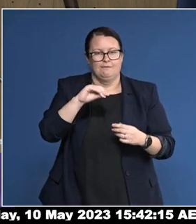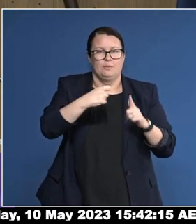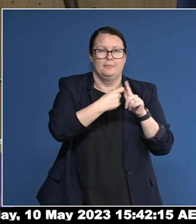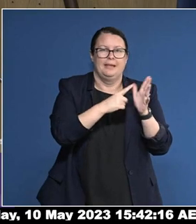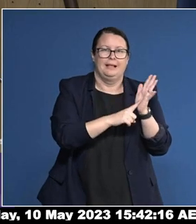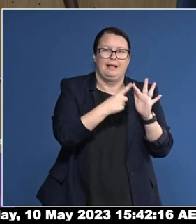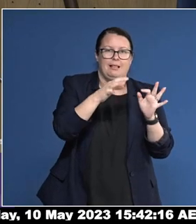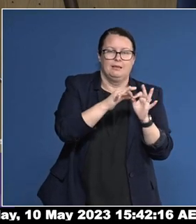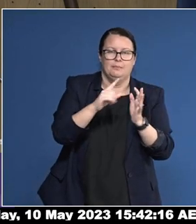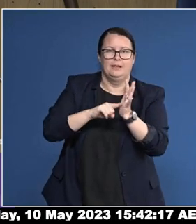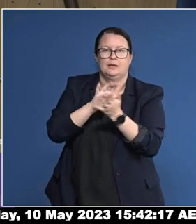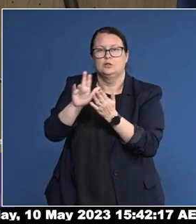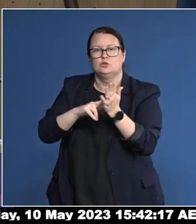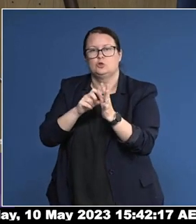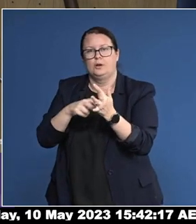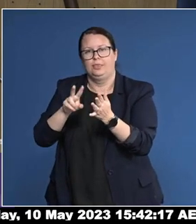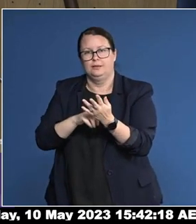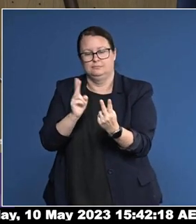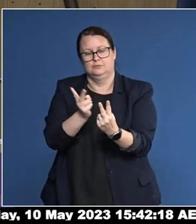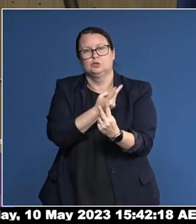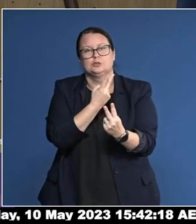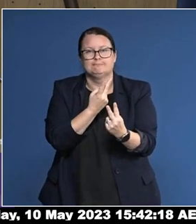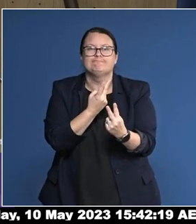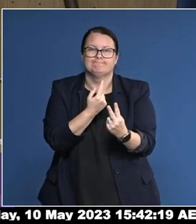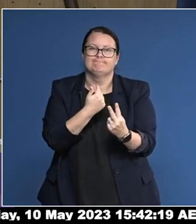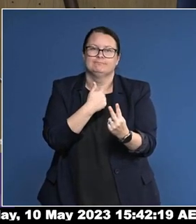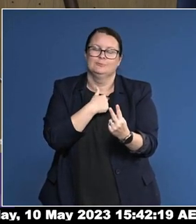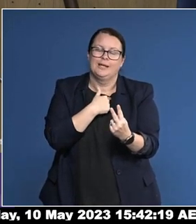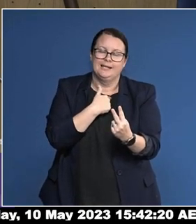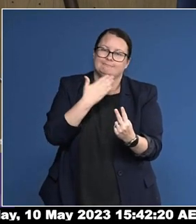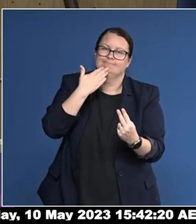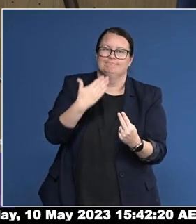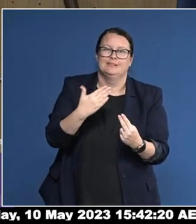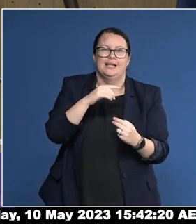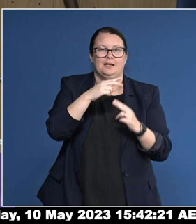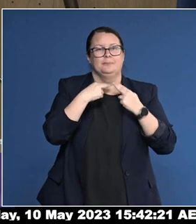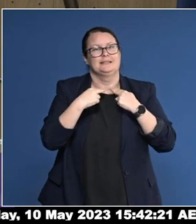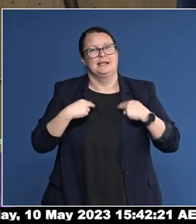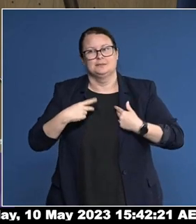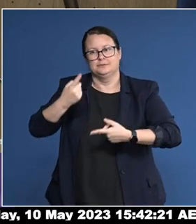the hearing. We do appreciate the closing remarks from Ms Eastman and the message that